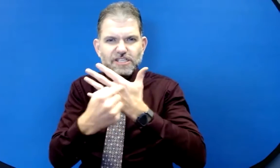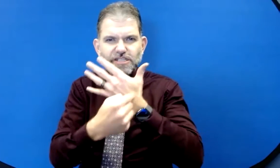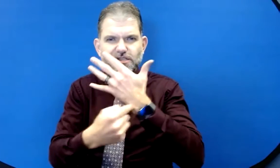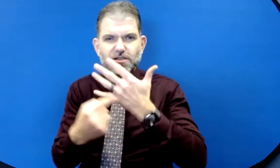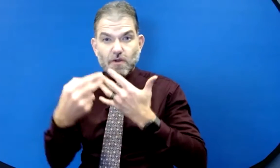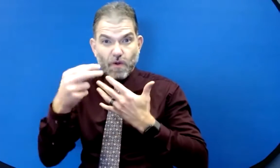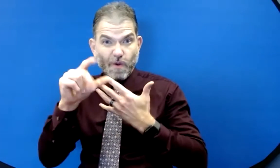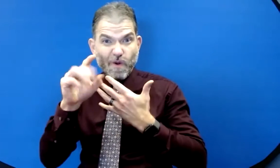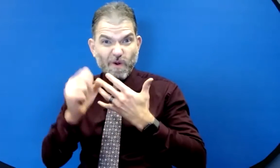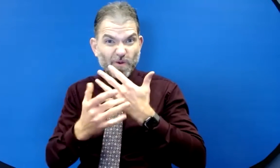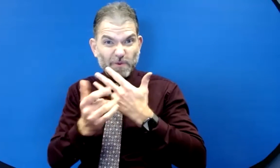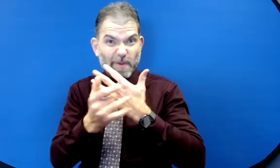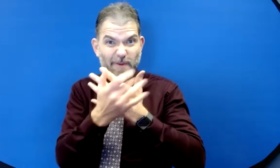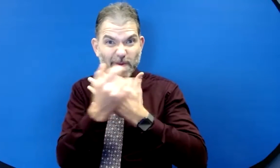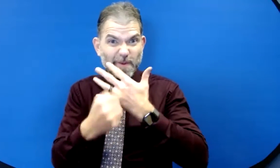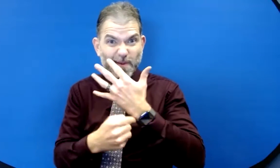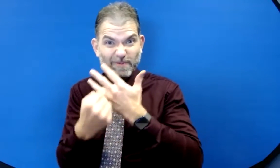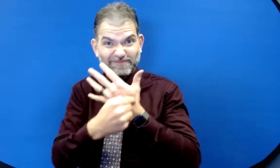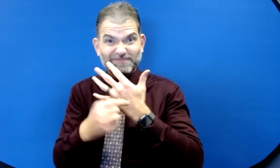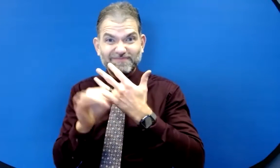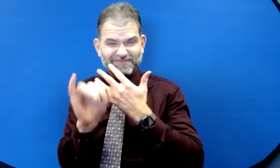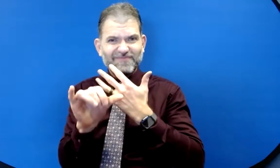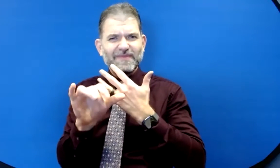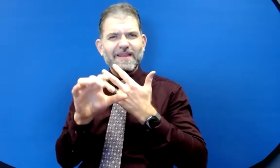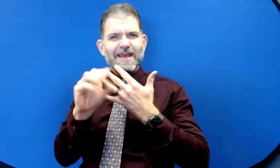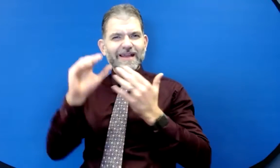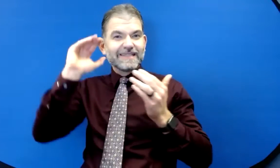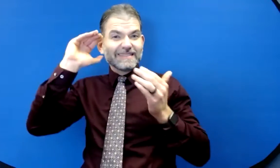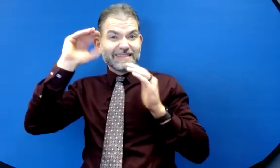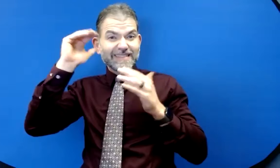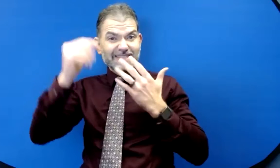ASL Interpreter: And so you have all these holes all over the surface of the neuron.